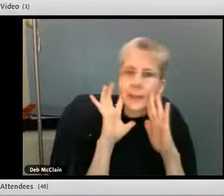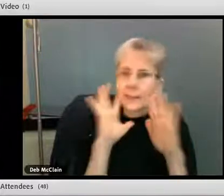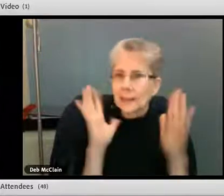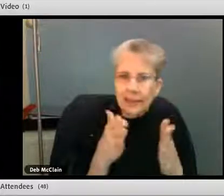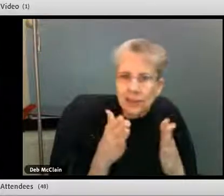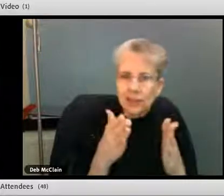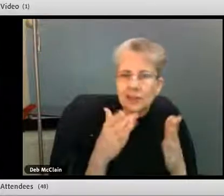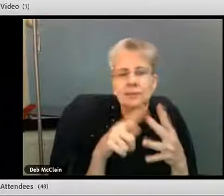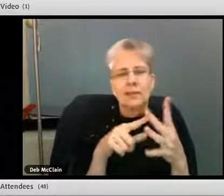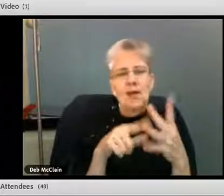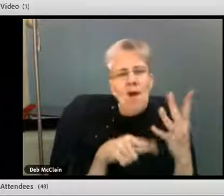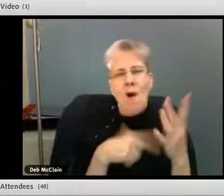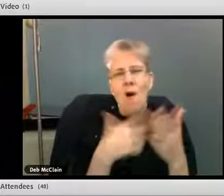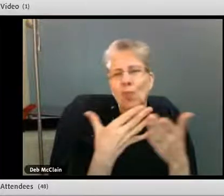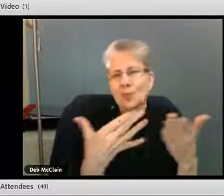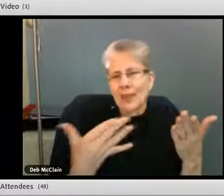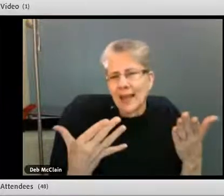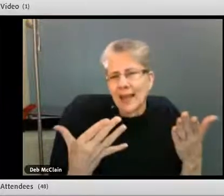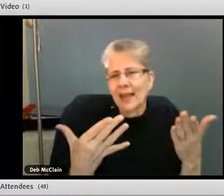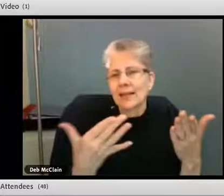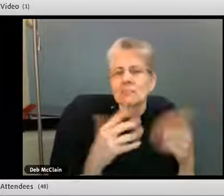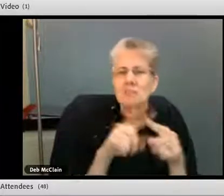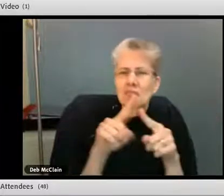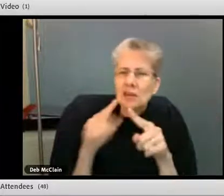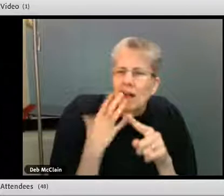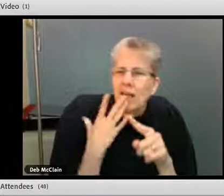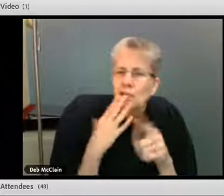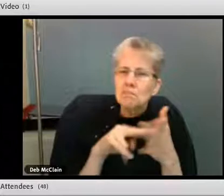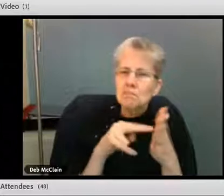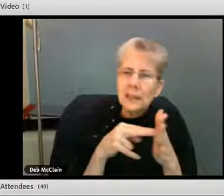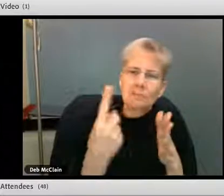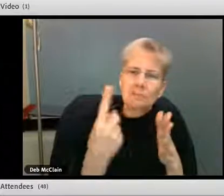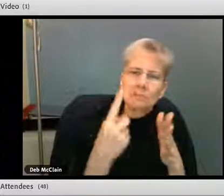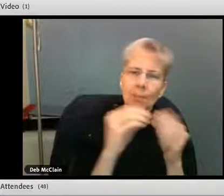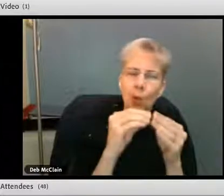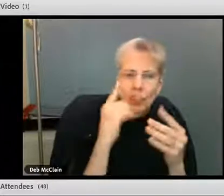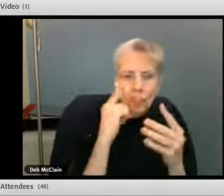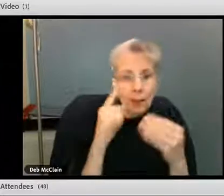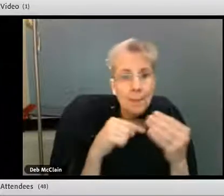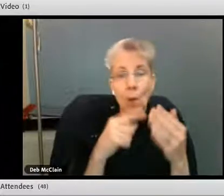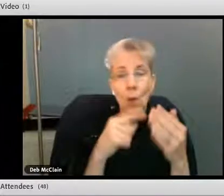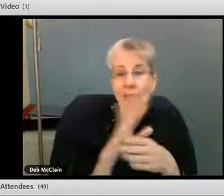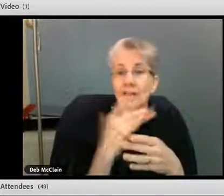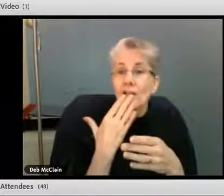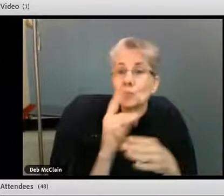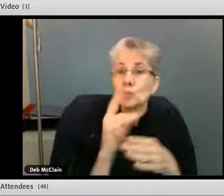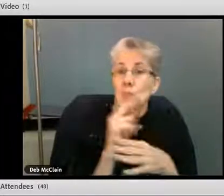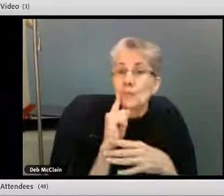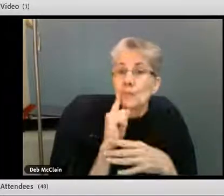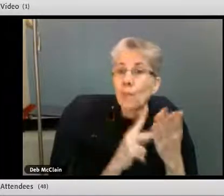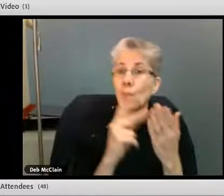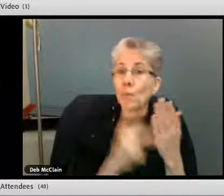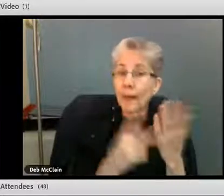So you want to think about what colors you're using for your program, and make sure that they sort of blend together,